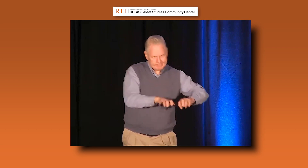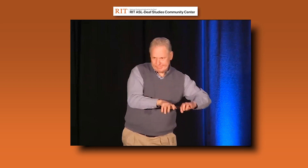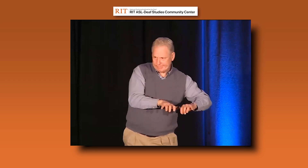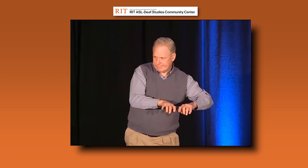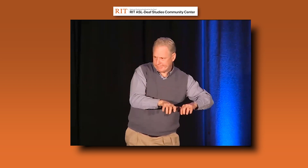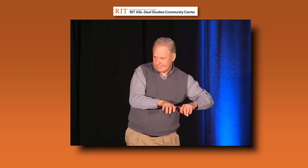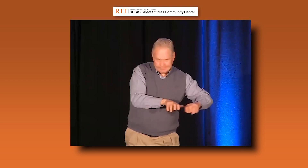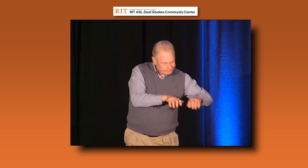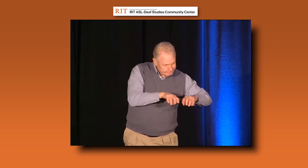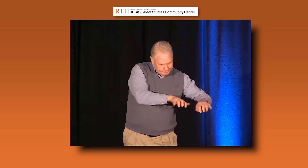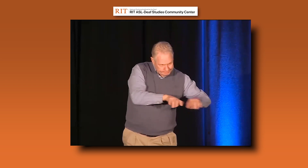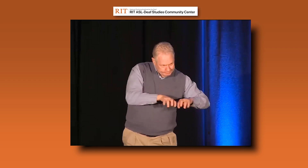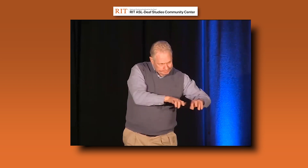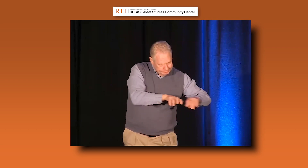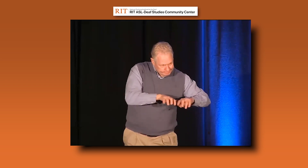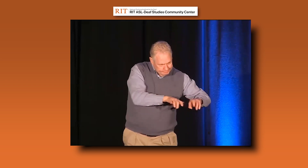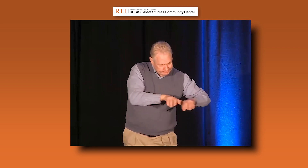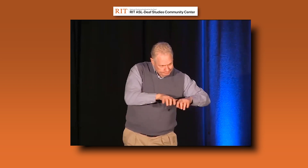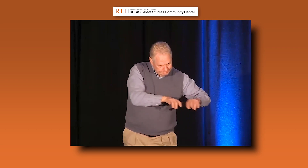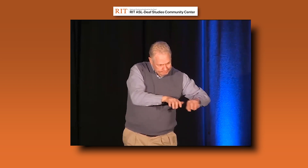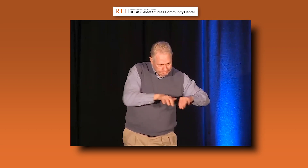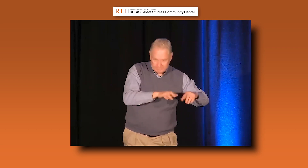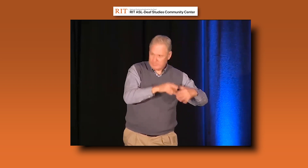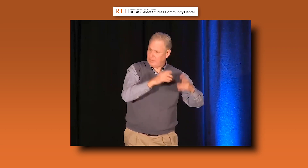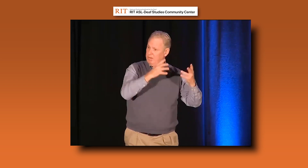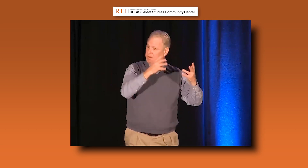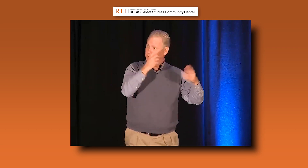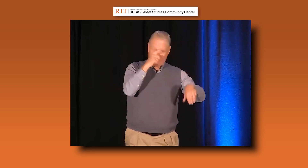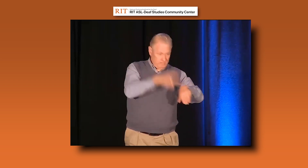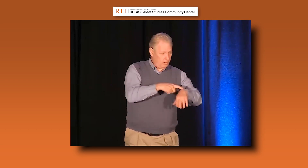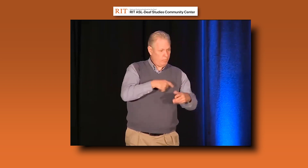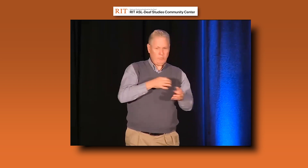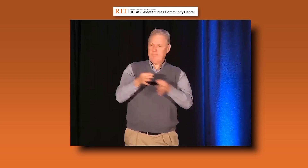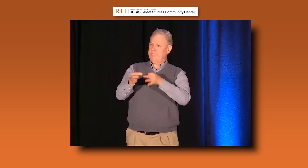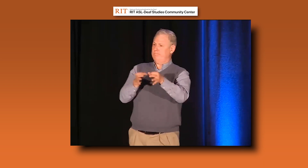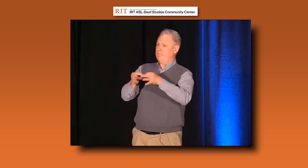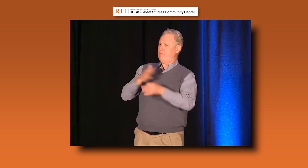or as opposed to typing back and forth on a keyboard, using English?